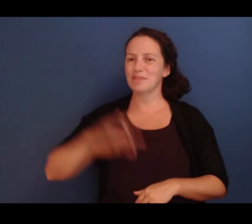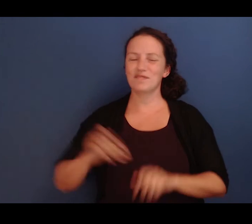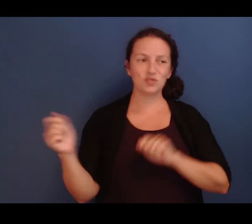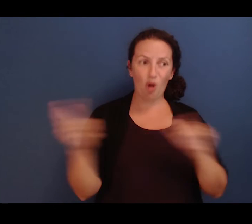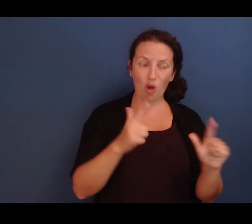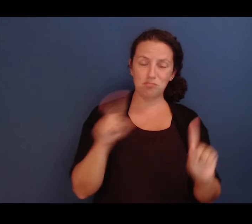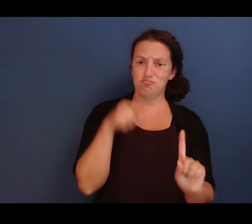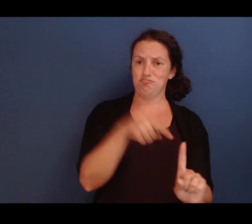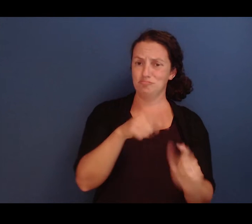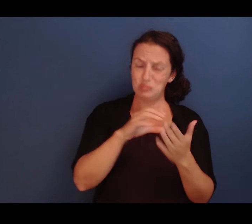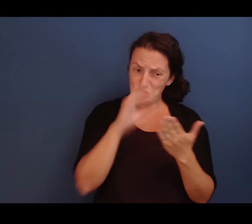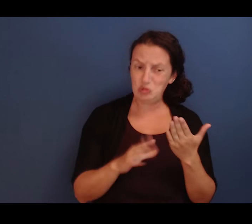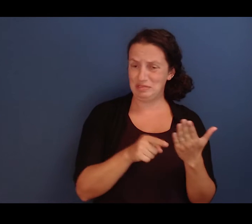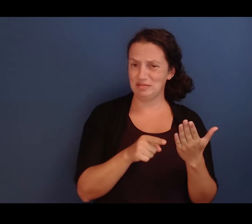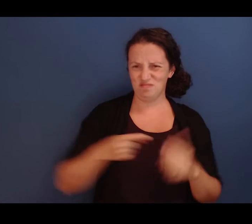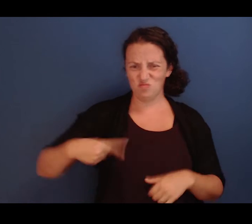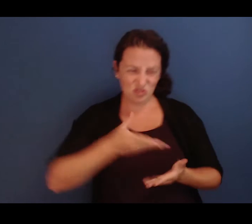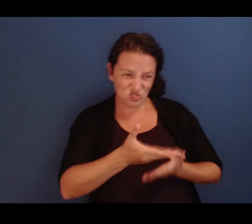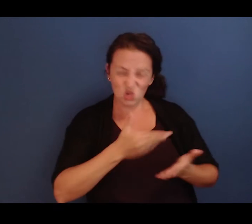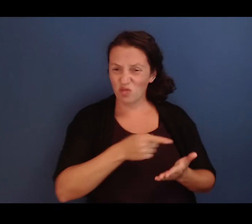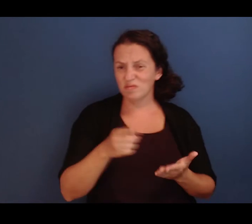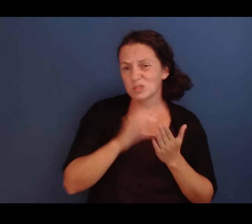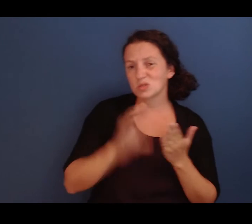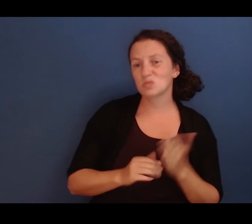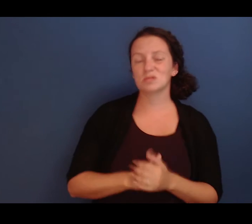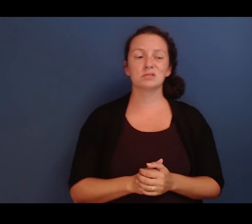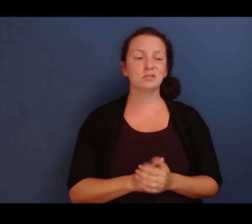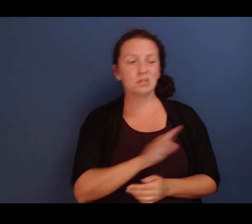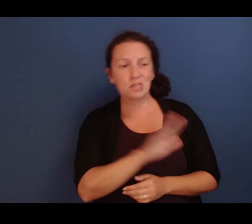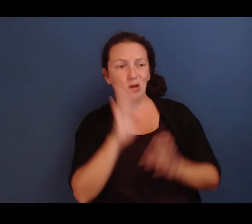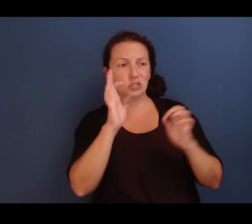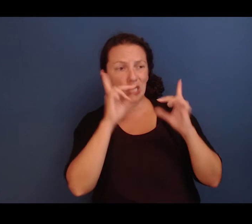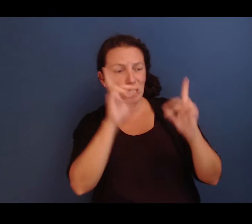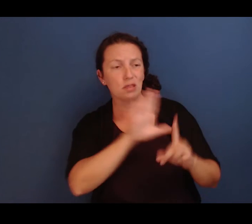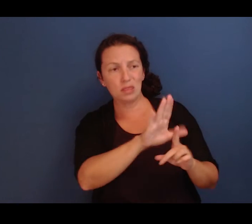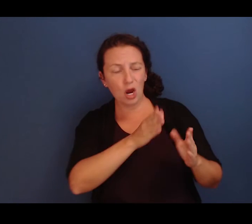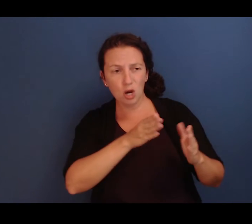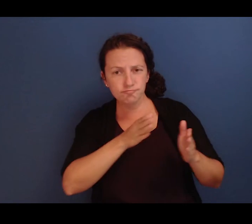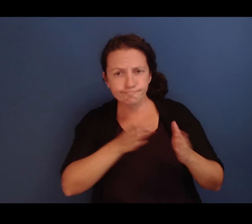students and that's who we serve, our students, and their education and their path towards